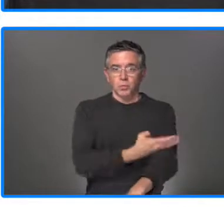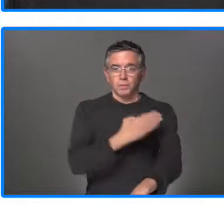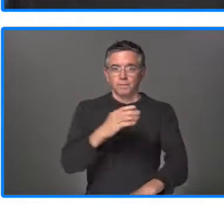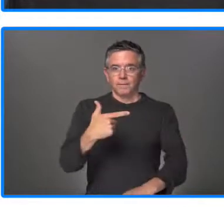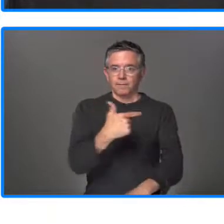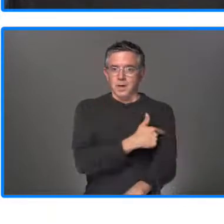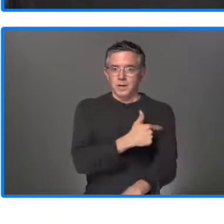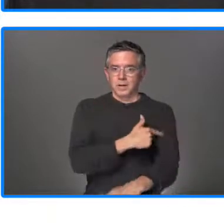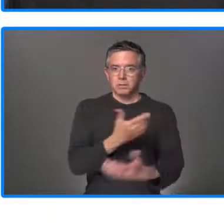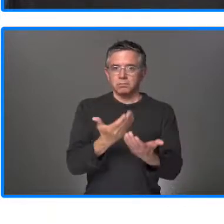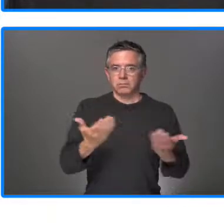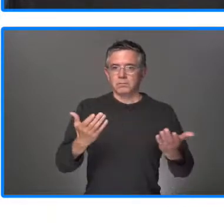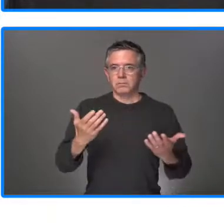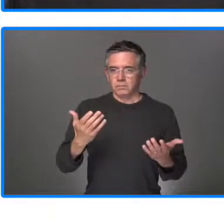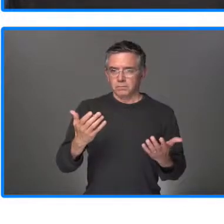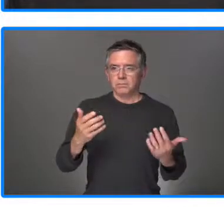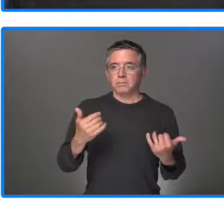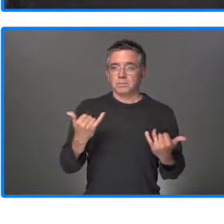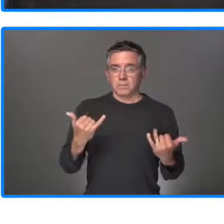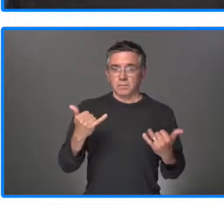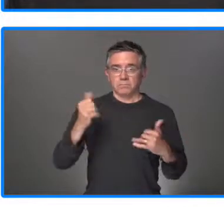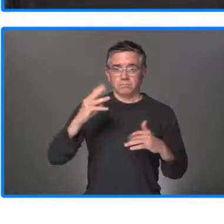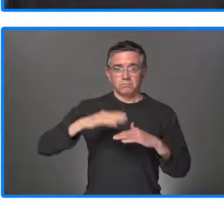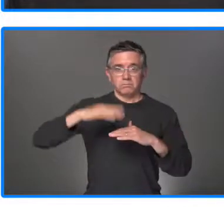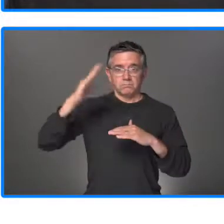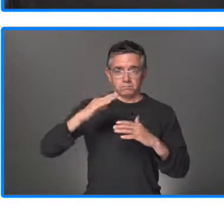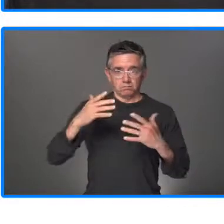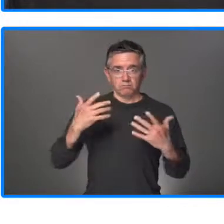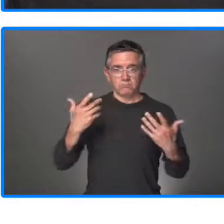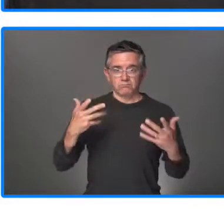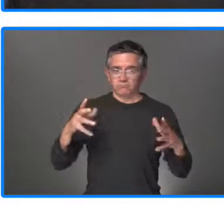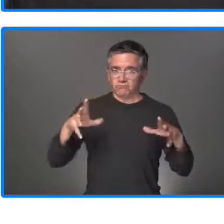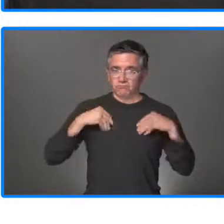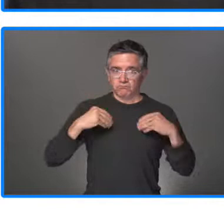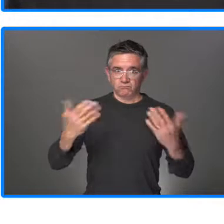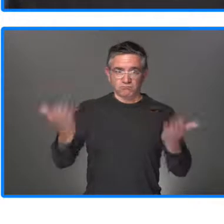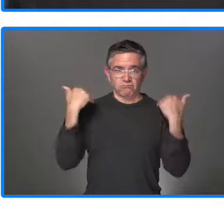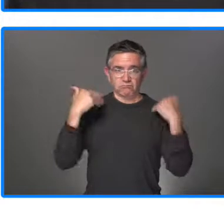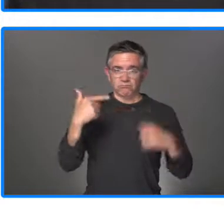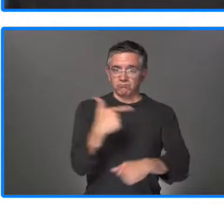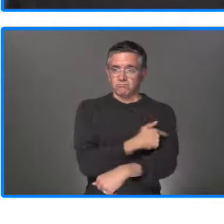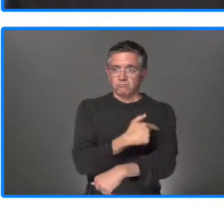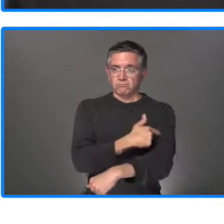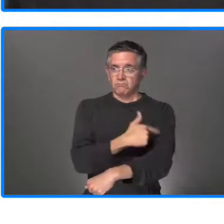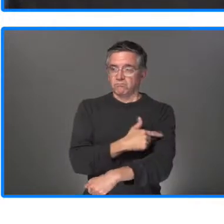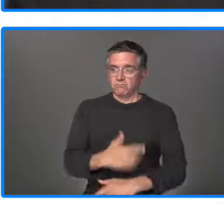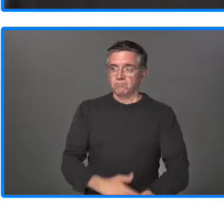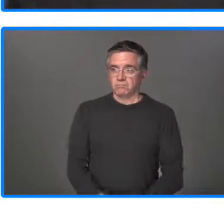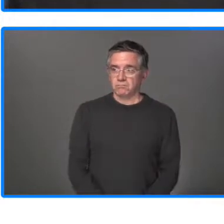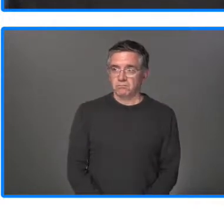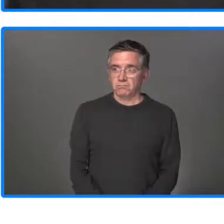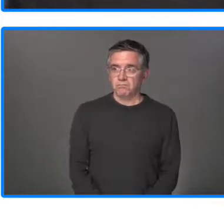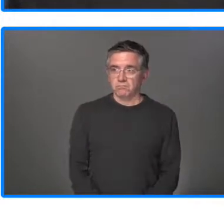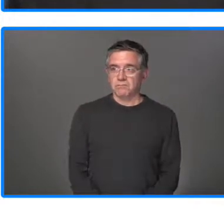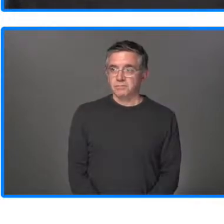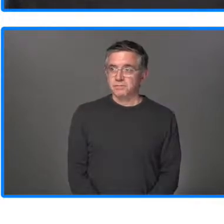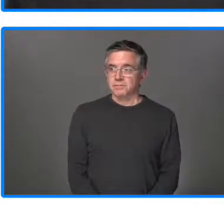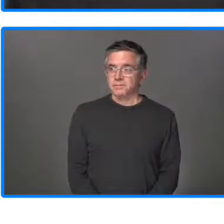Tell your friends, family members, and coworkers that it's their turn too. If you've already started your vaccination series,